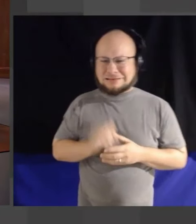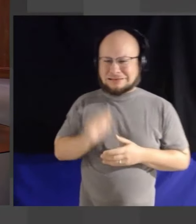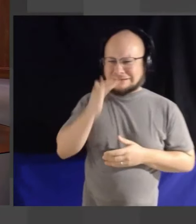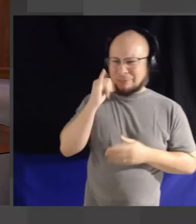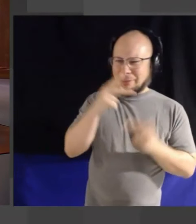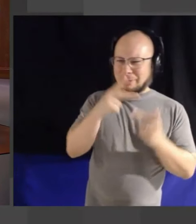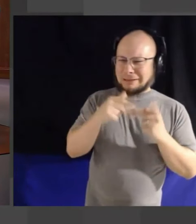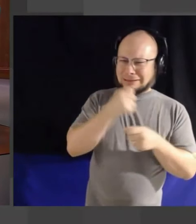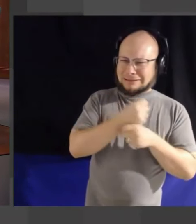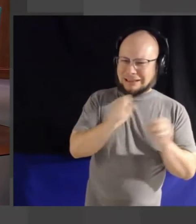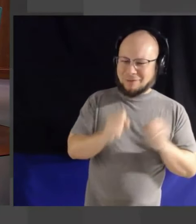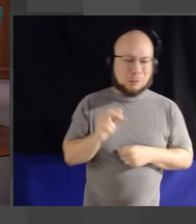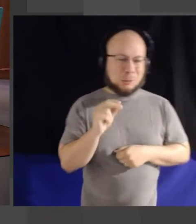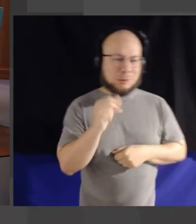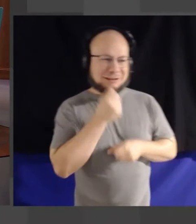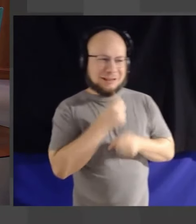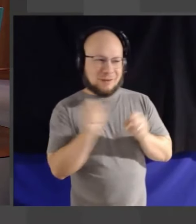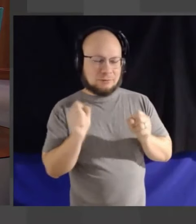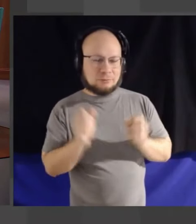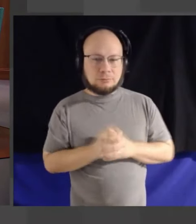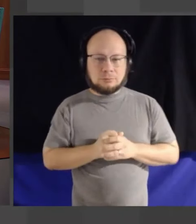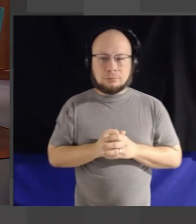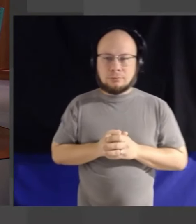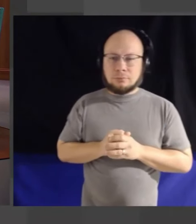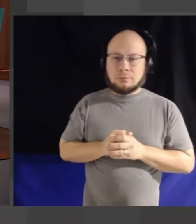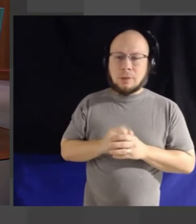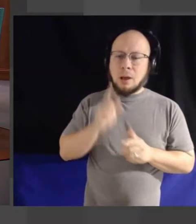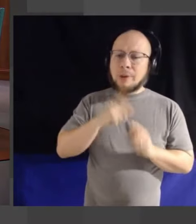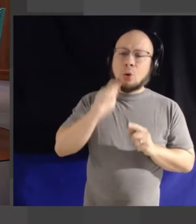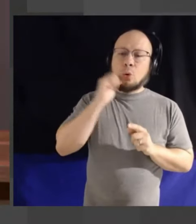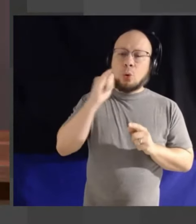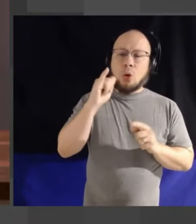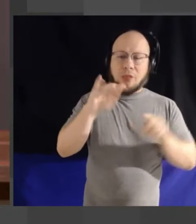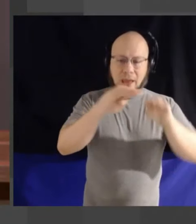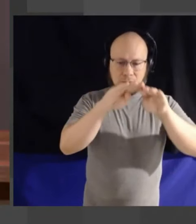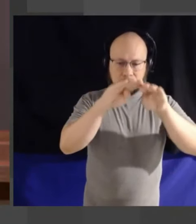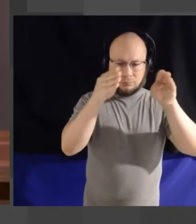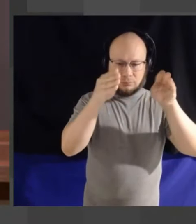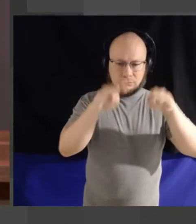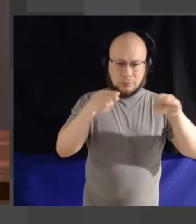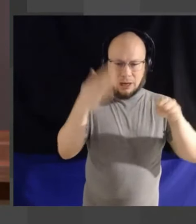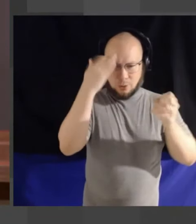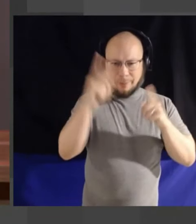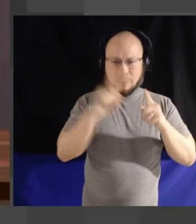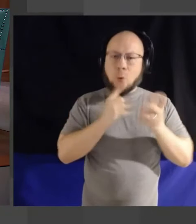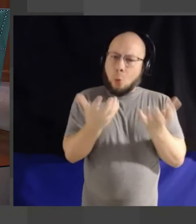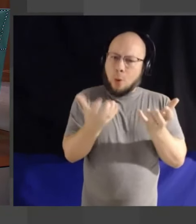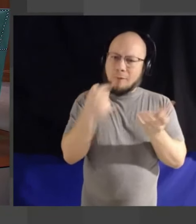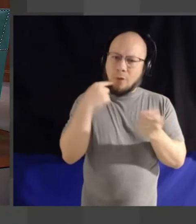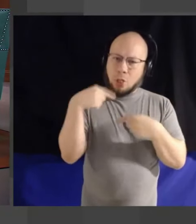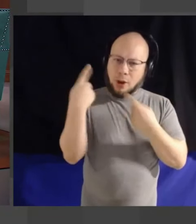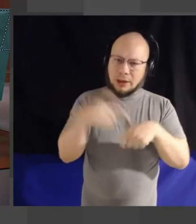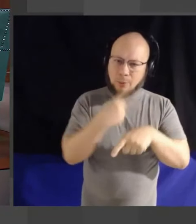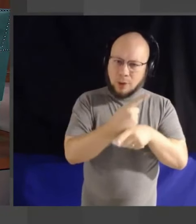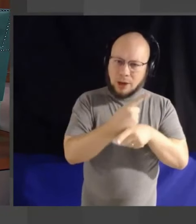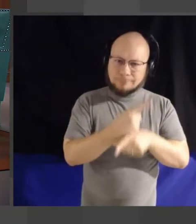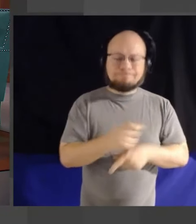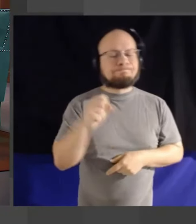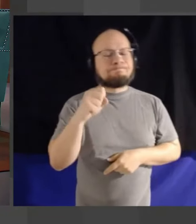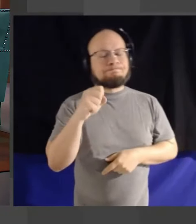THAT. THAT DOESN'T SEEM VERY SAFE. NO. NOT AT ALL. THAT PEDESTAL.